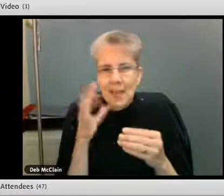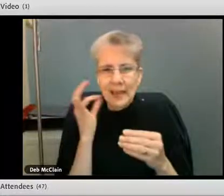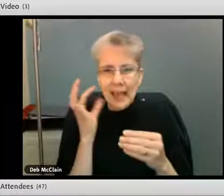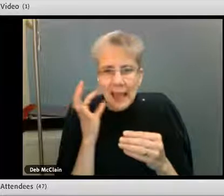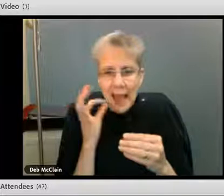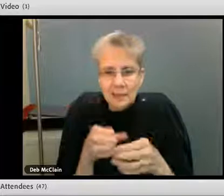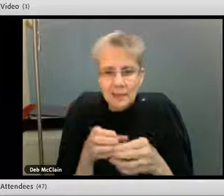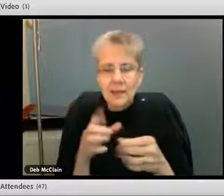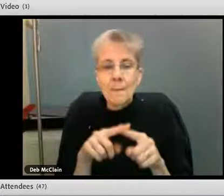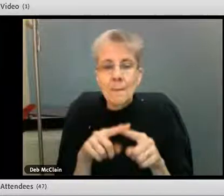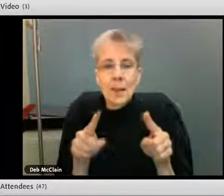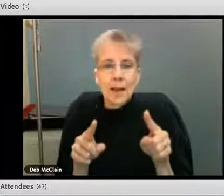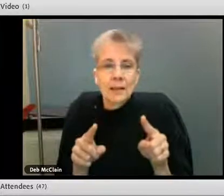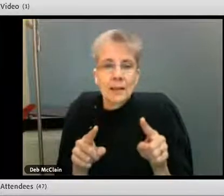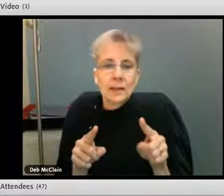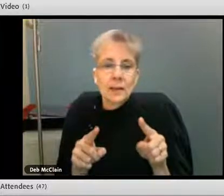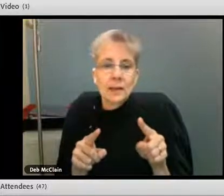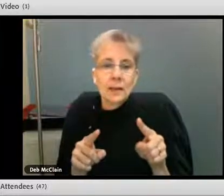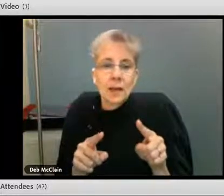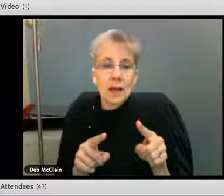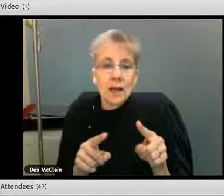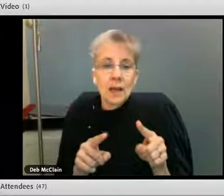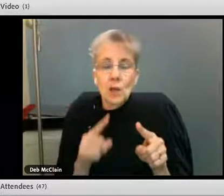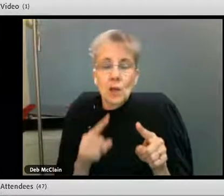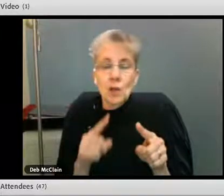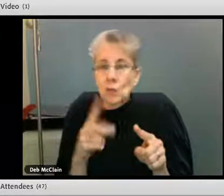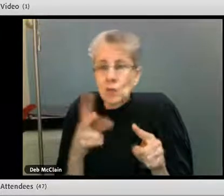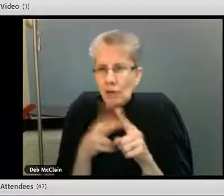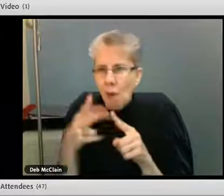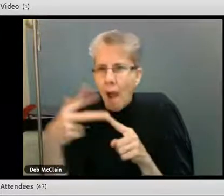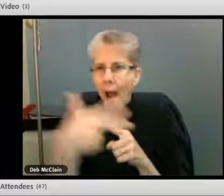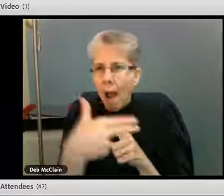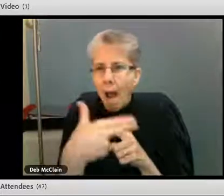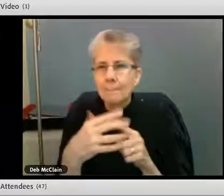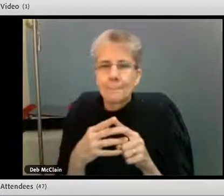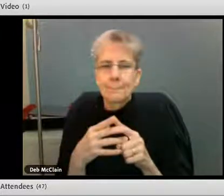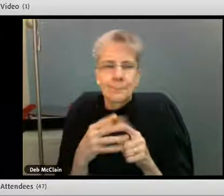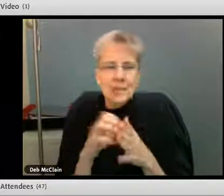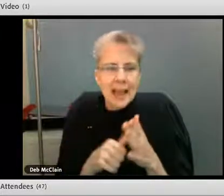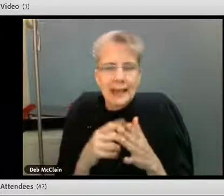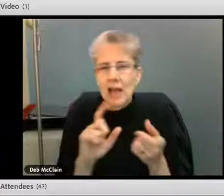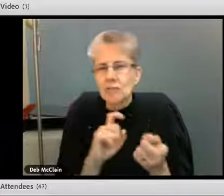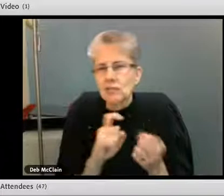You can crop. You can take out spots. You can change the coloring of the image.